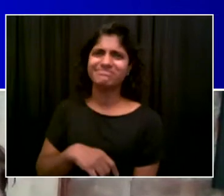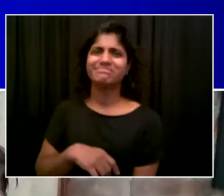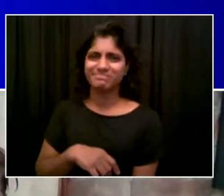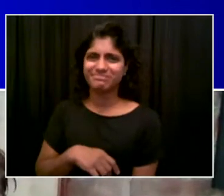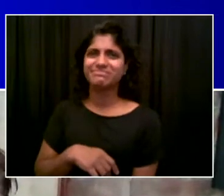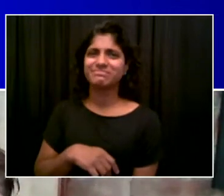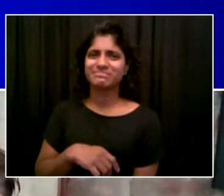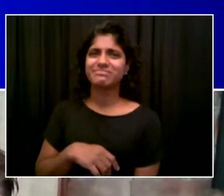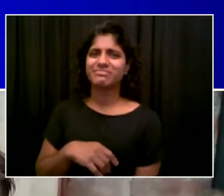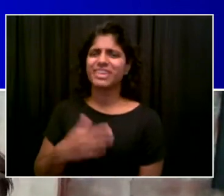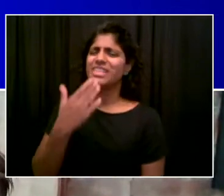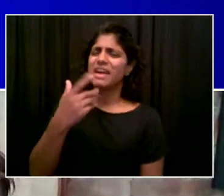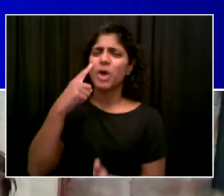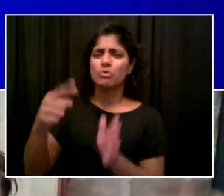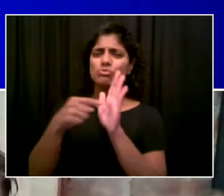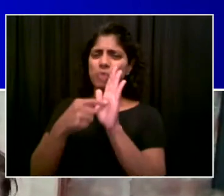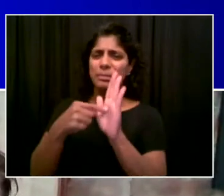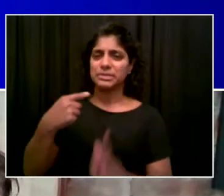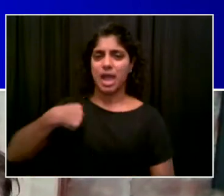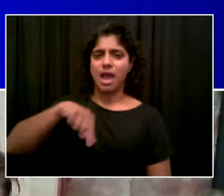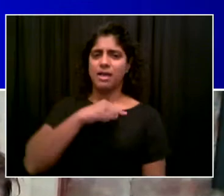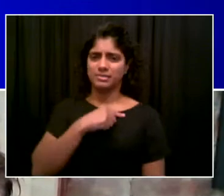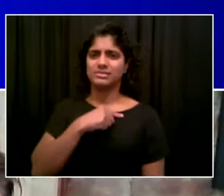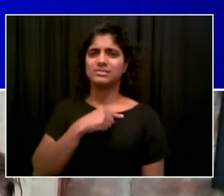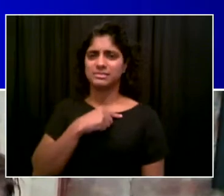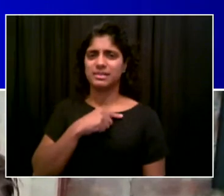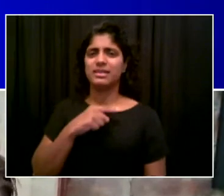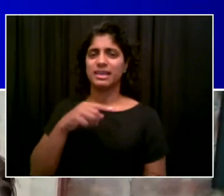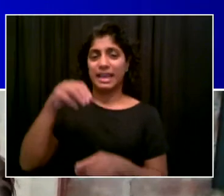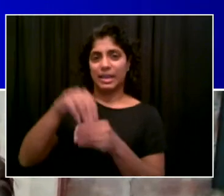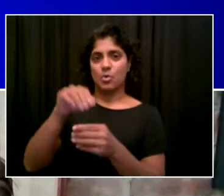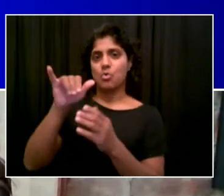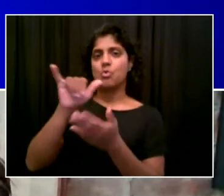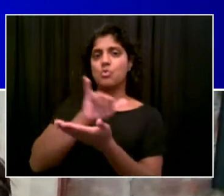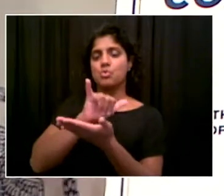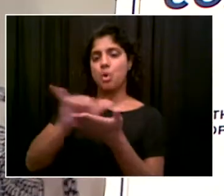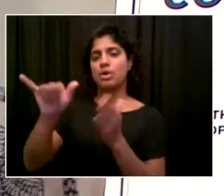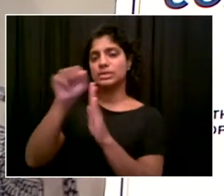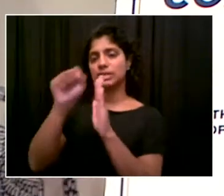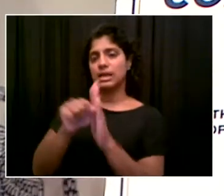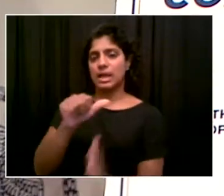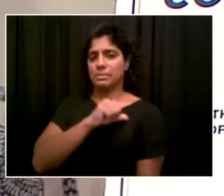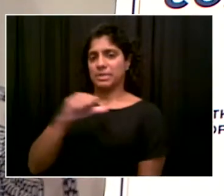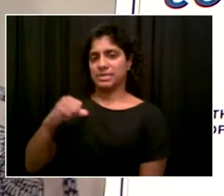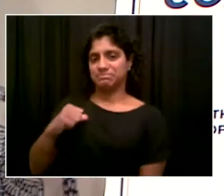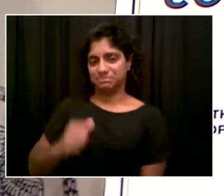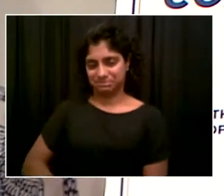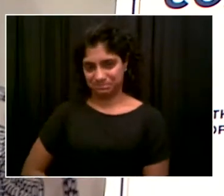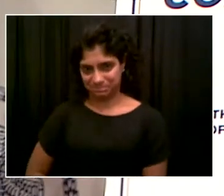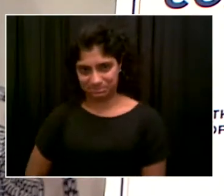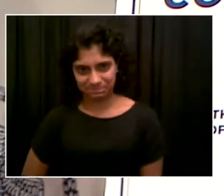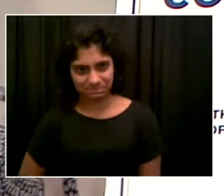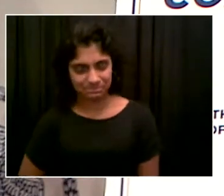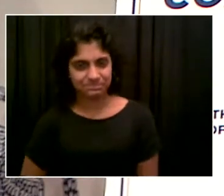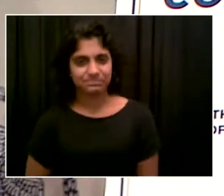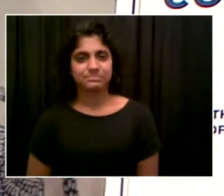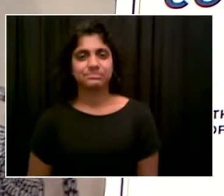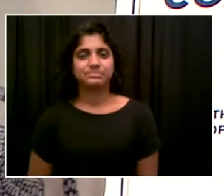THAT IS THE RIGHT ATTITUDE.